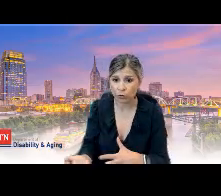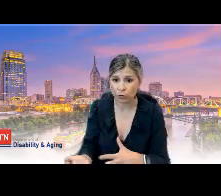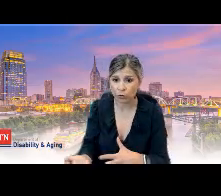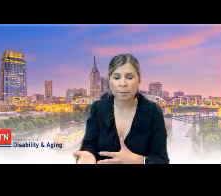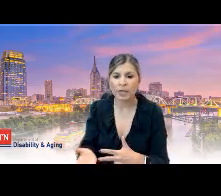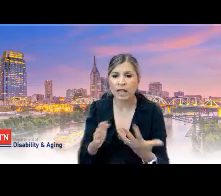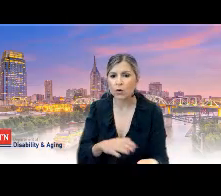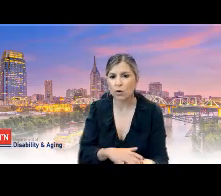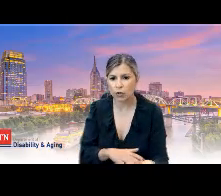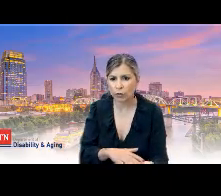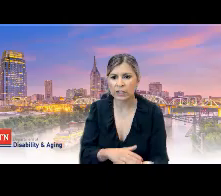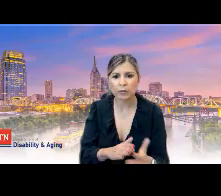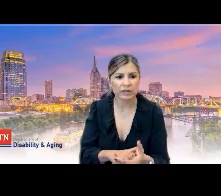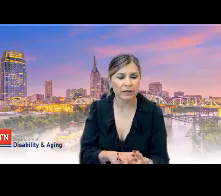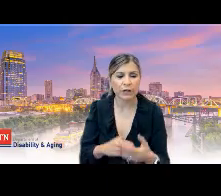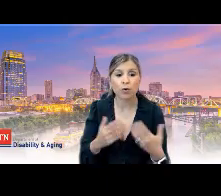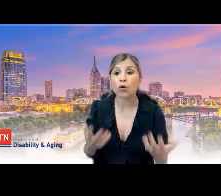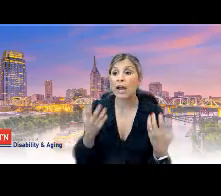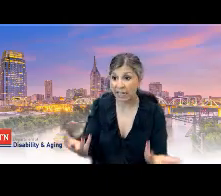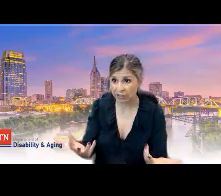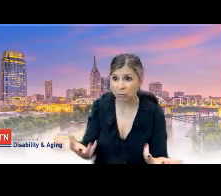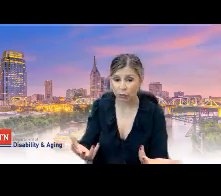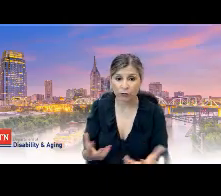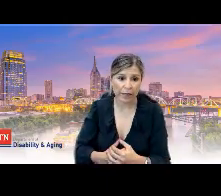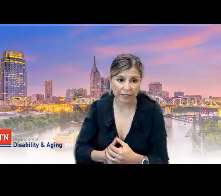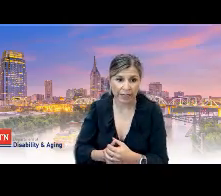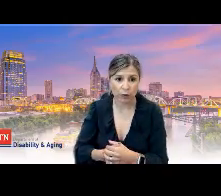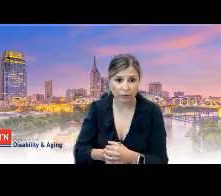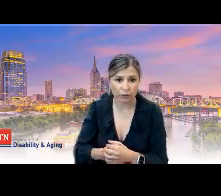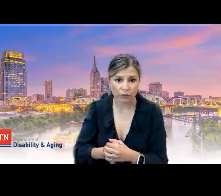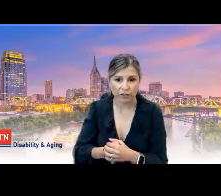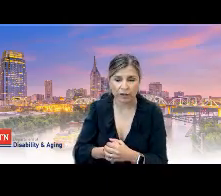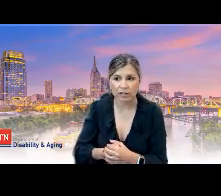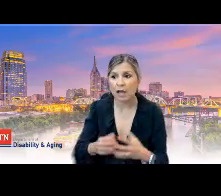age or older currently receiving or eligible for Medicaid labor services.